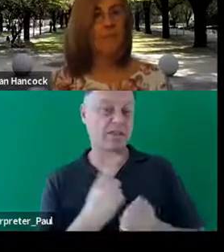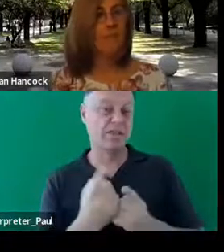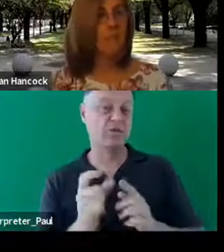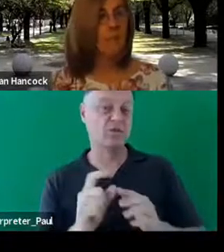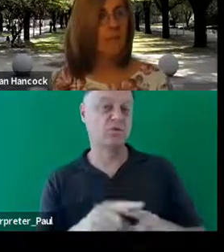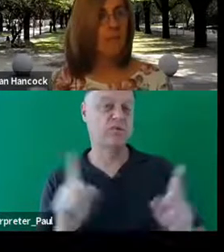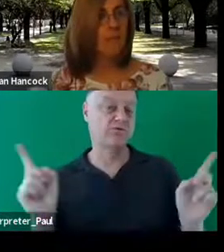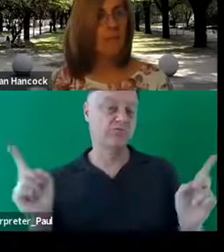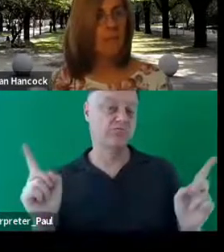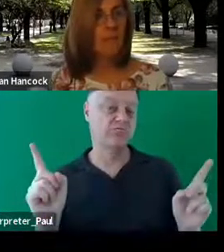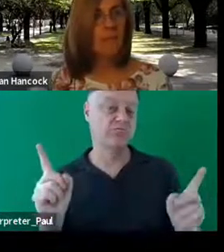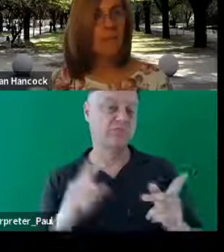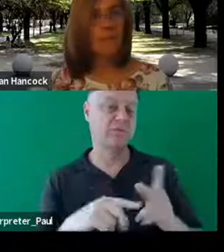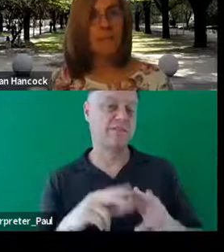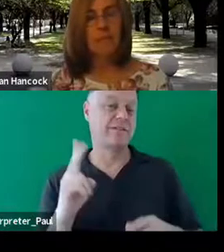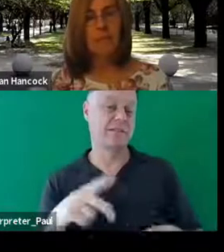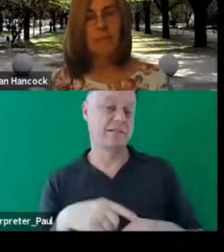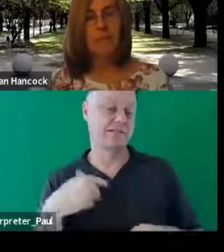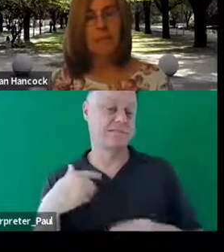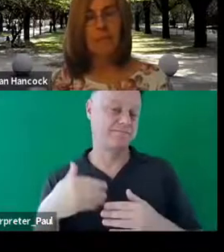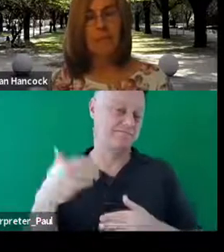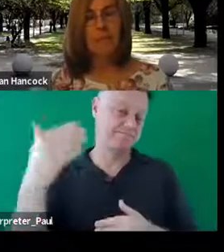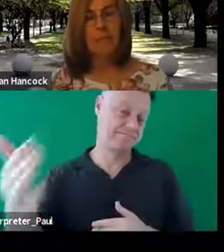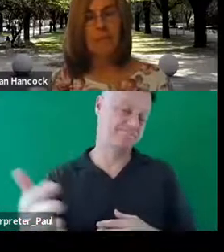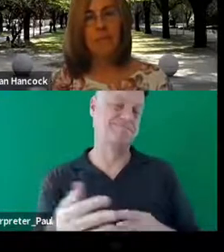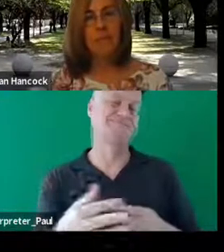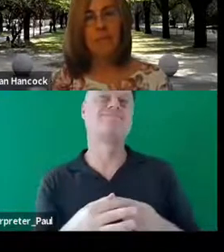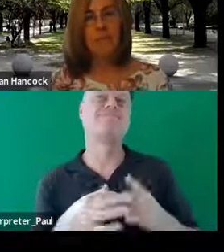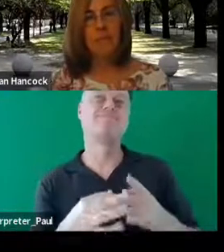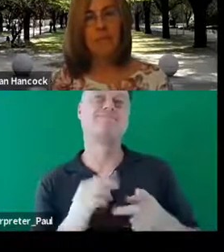if you could do a rerun, and something that you’re really proud of, you know, one thing that really